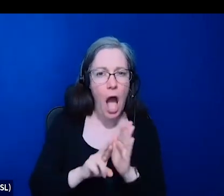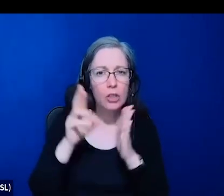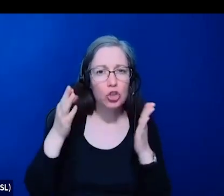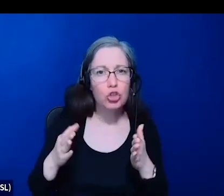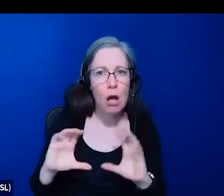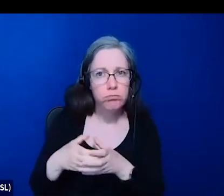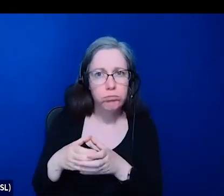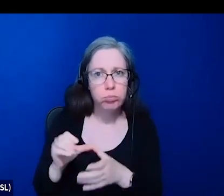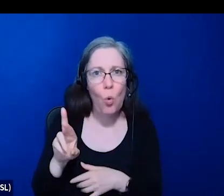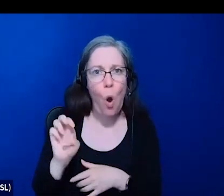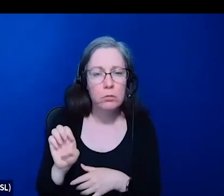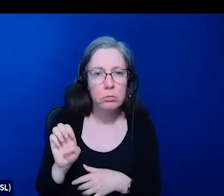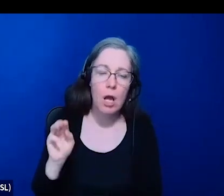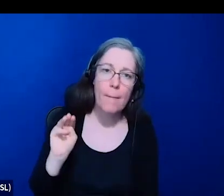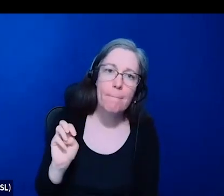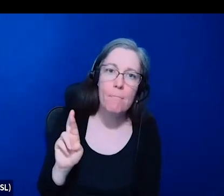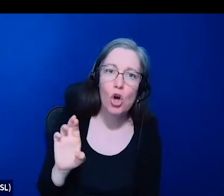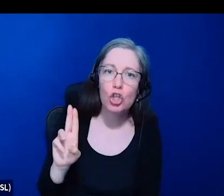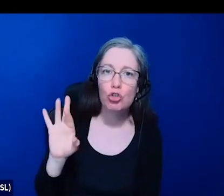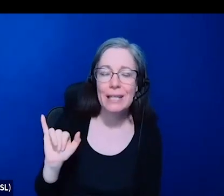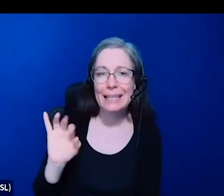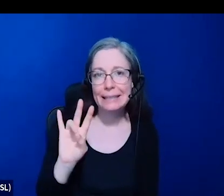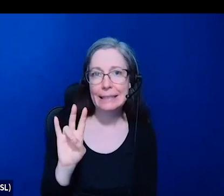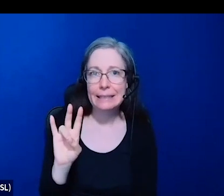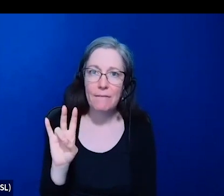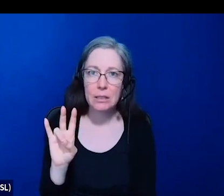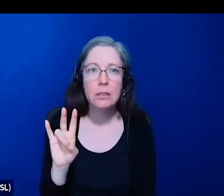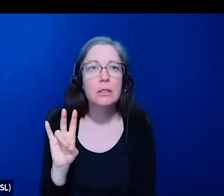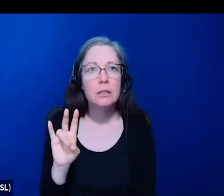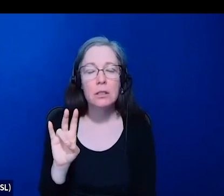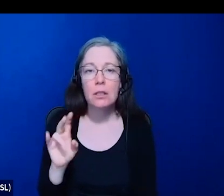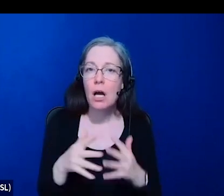This is a picture of the Mercury 7, America's first astronauts. They're looking very fine.